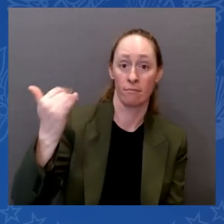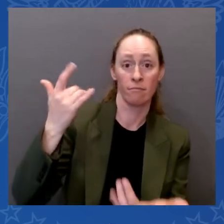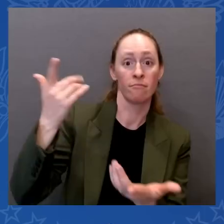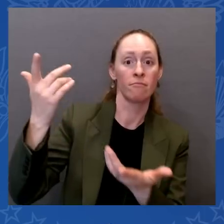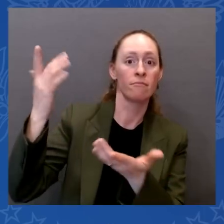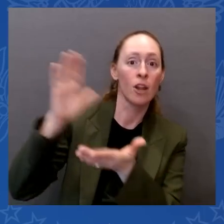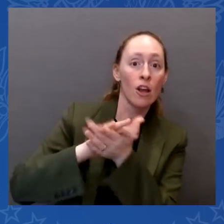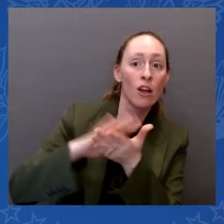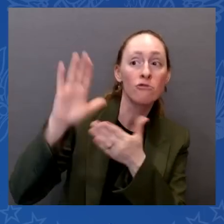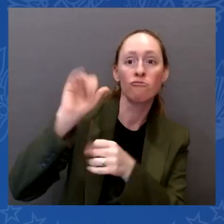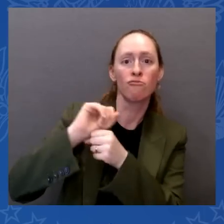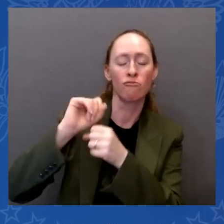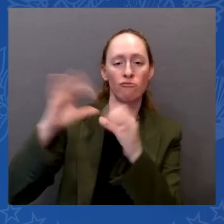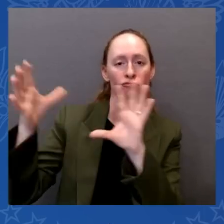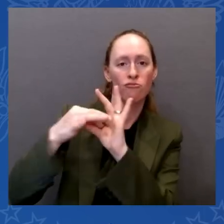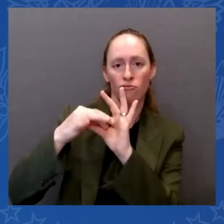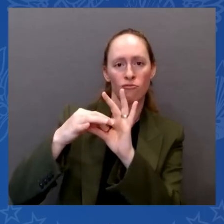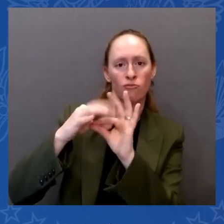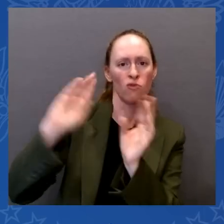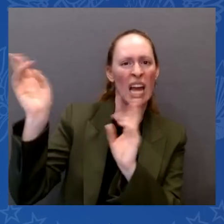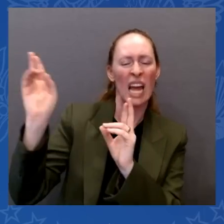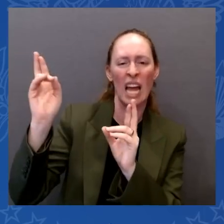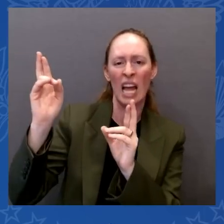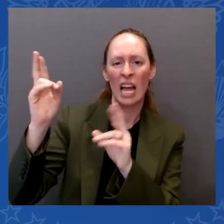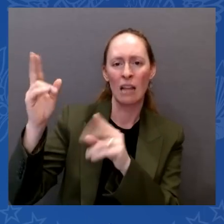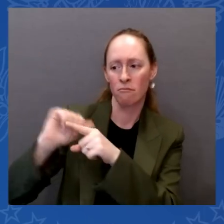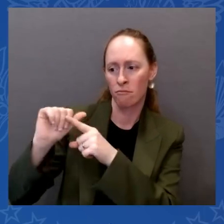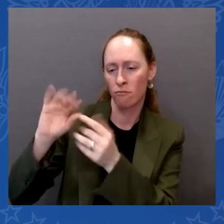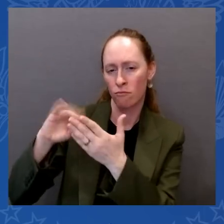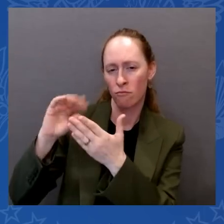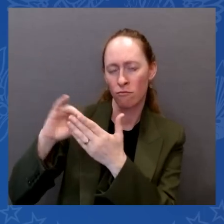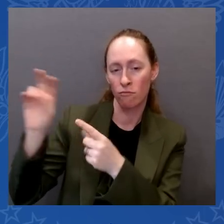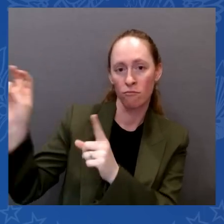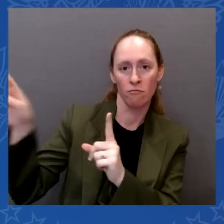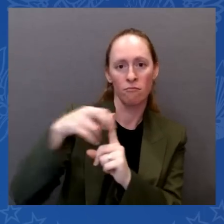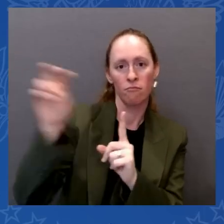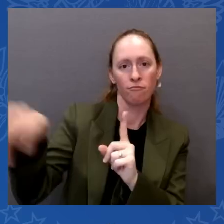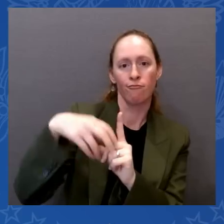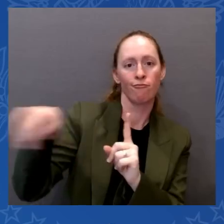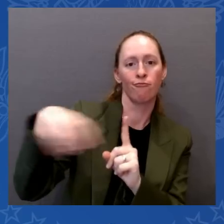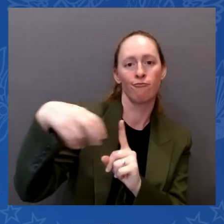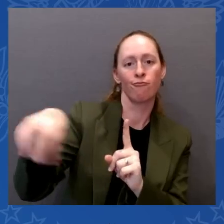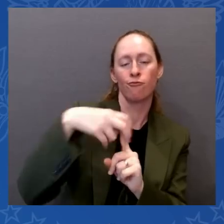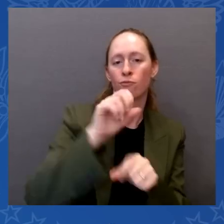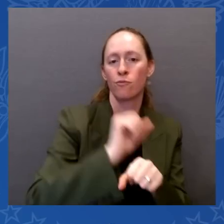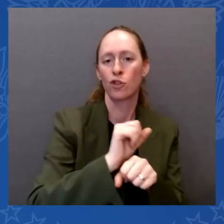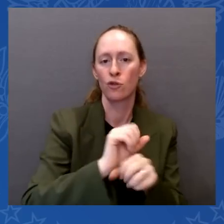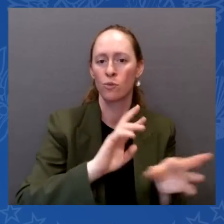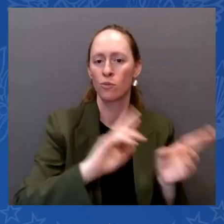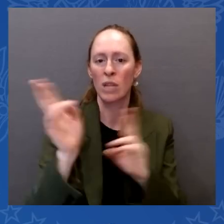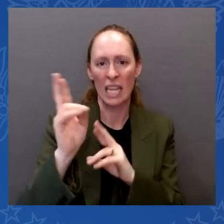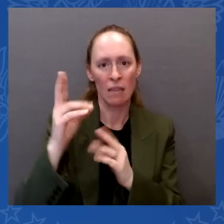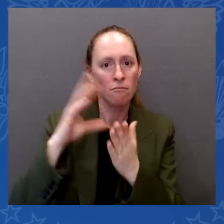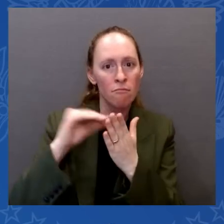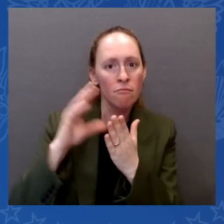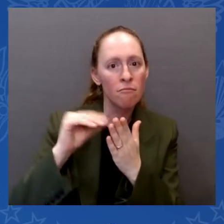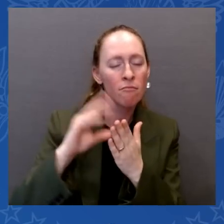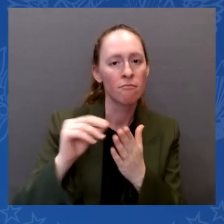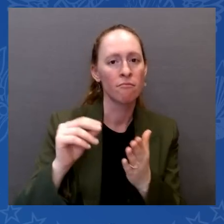with mentors to provide on-the-job experience. You know, a lot of community colleges, particularly -- my wife says community colleges are the best kept secret in America.